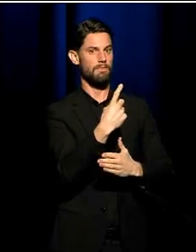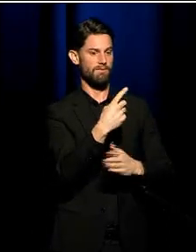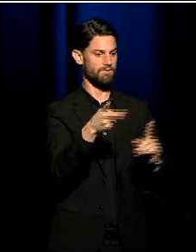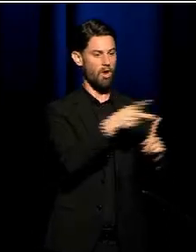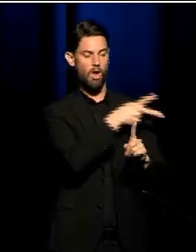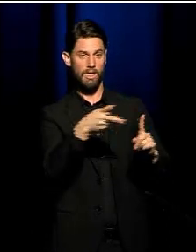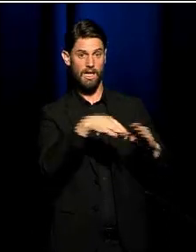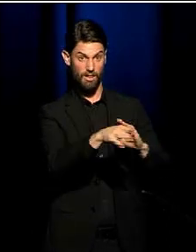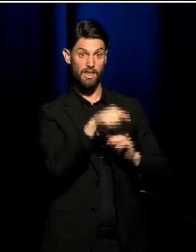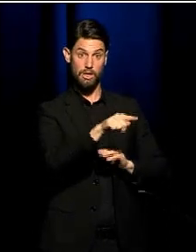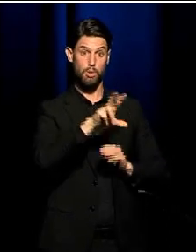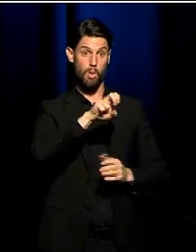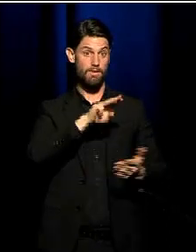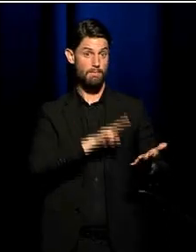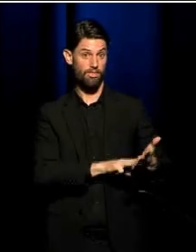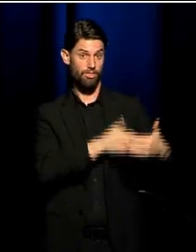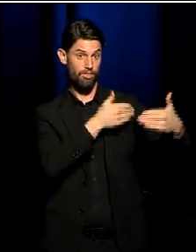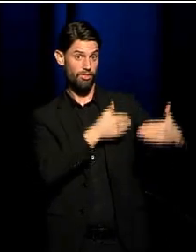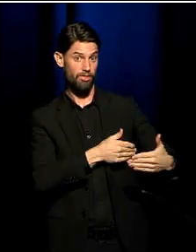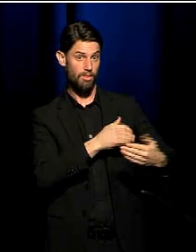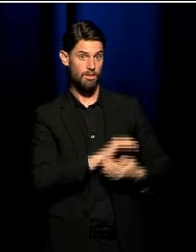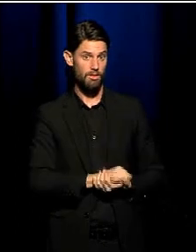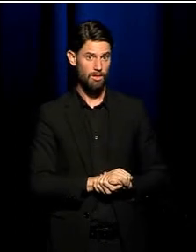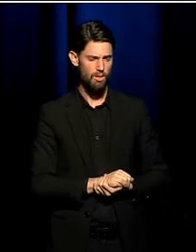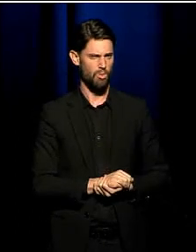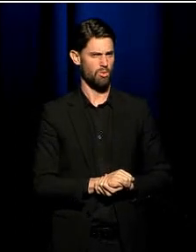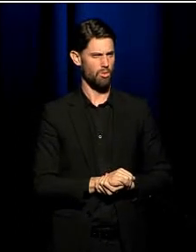month period. These figures are troubling but more